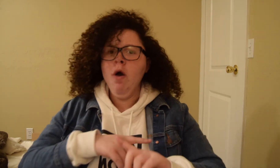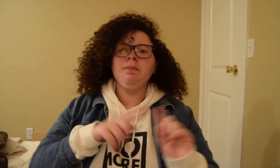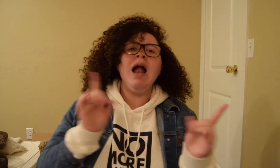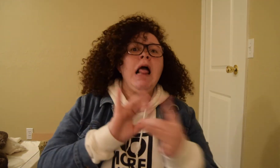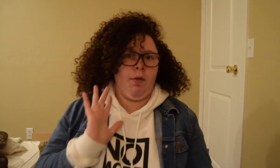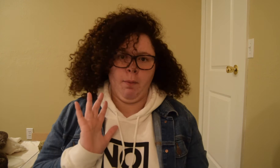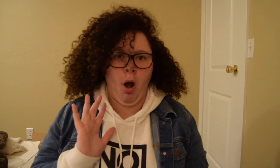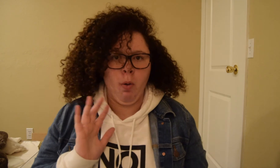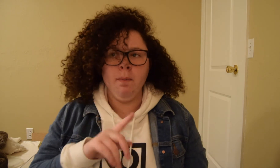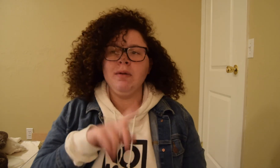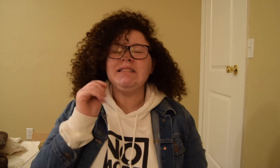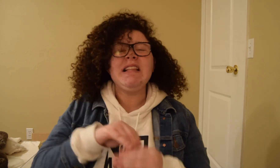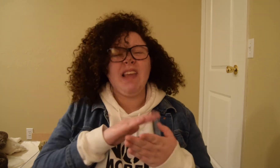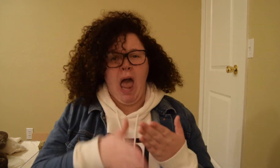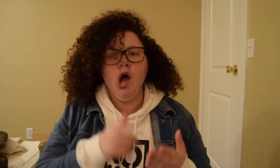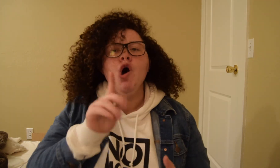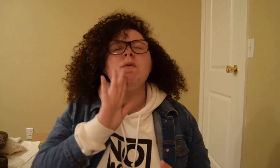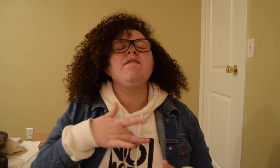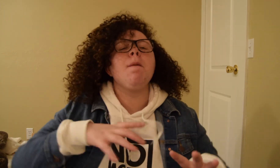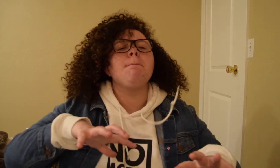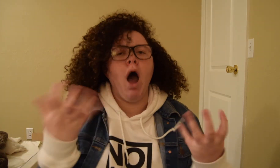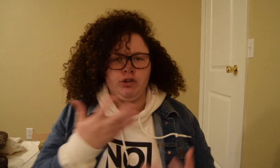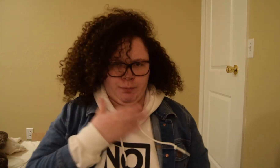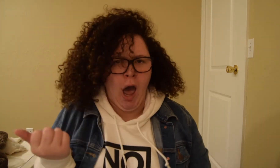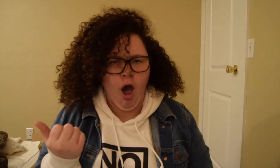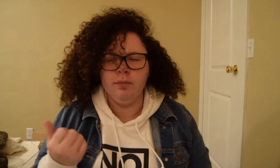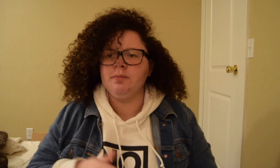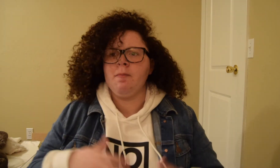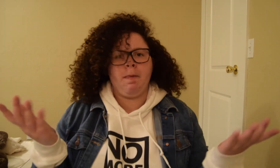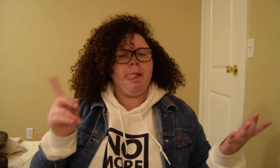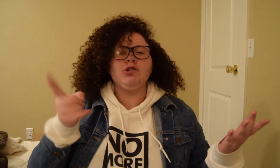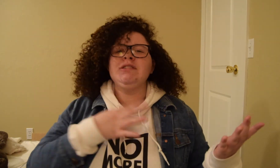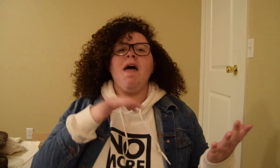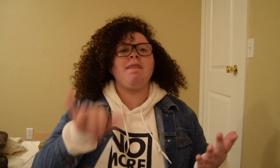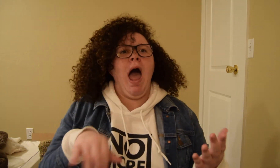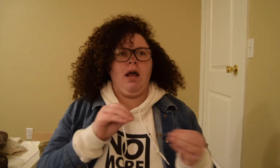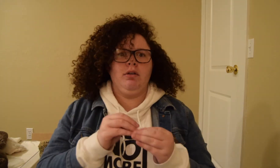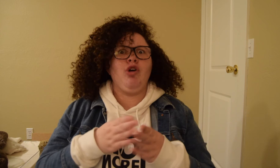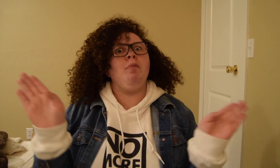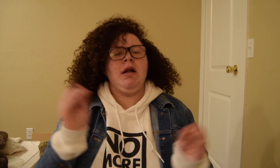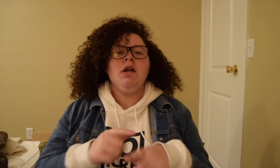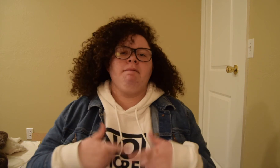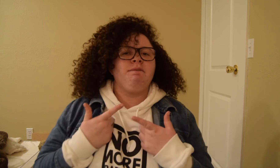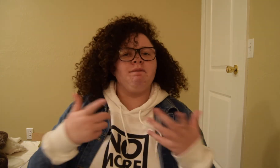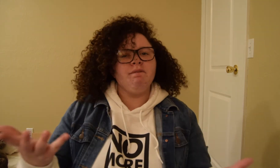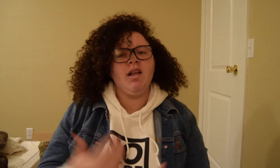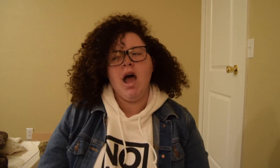But let them go because you will feel much happier It's just like that generally in life too